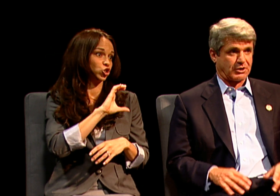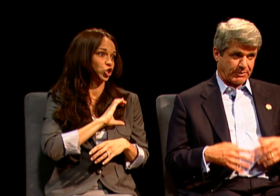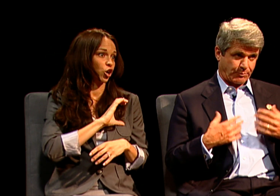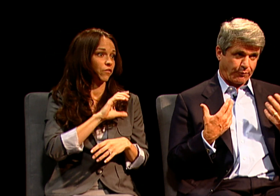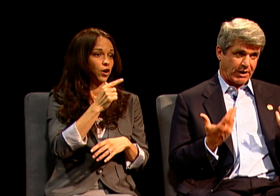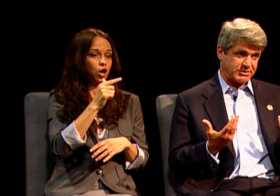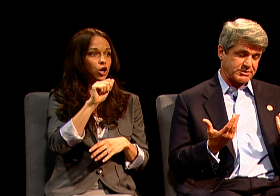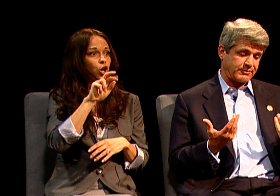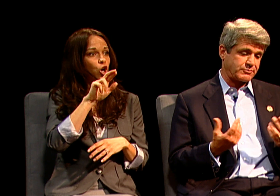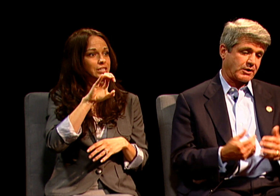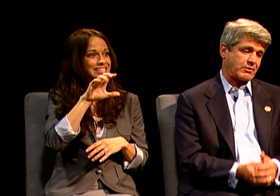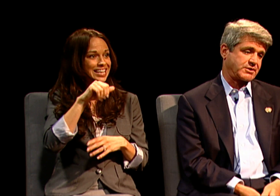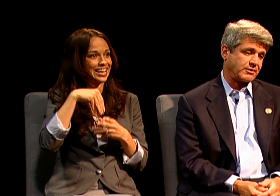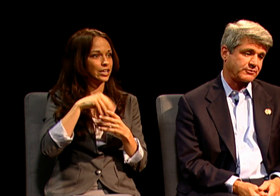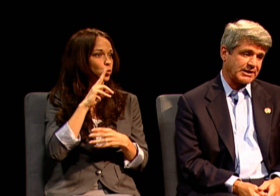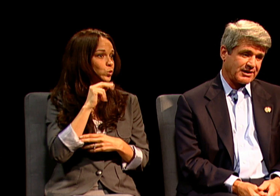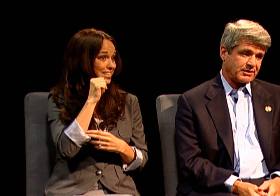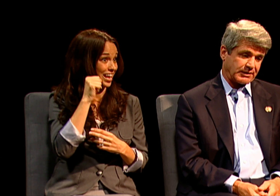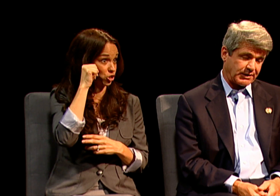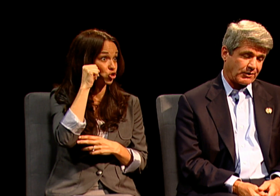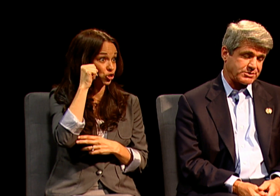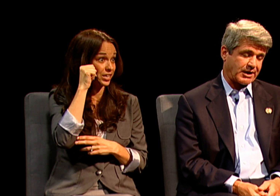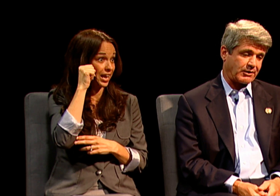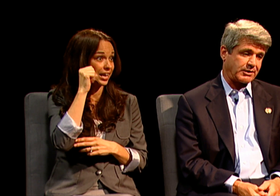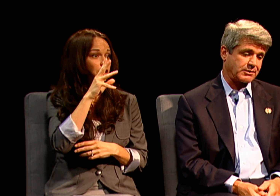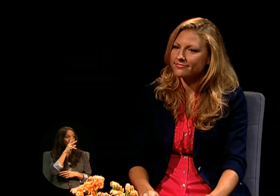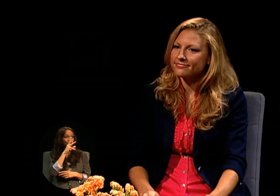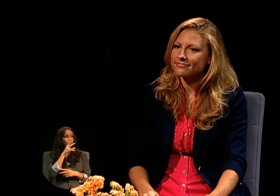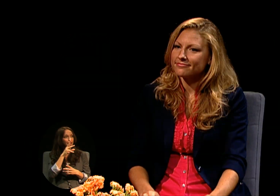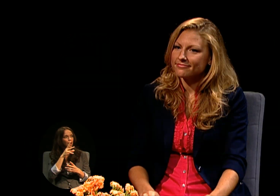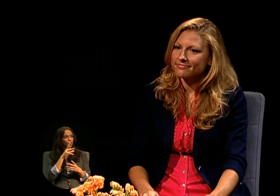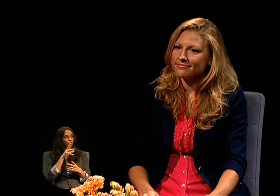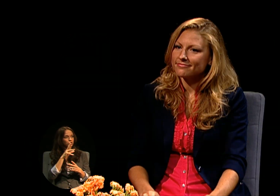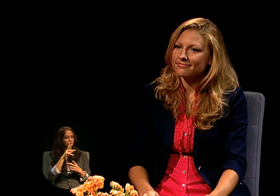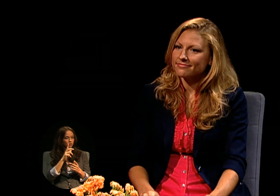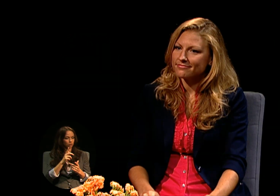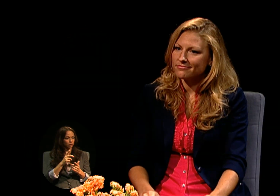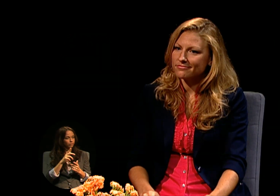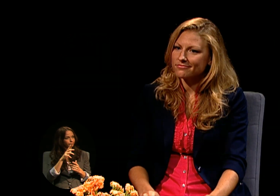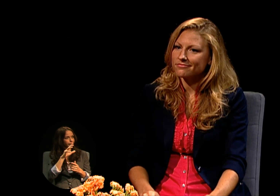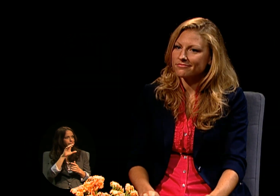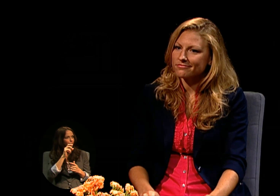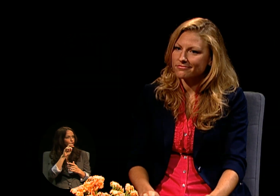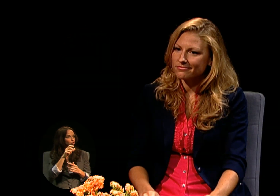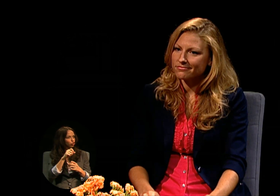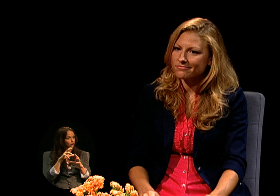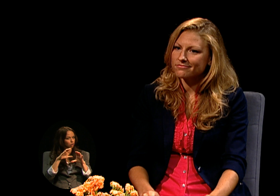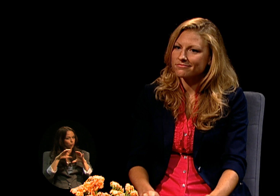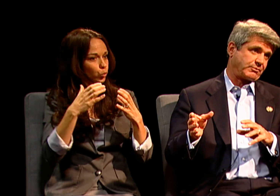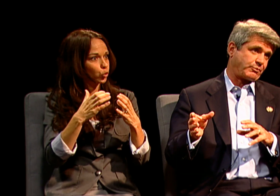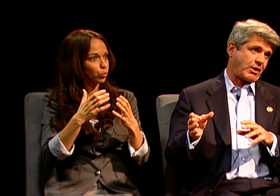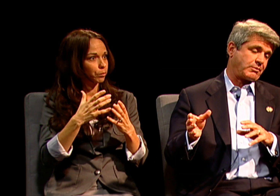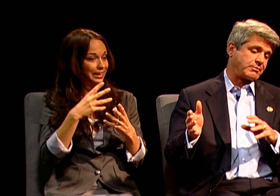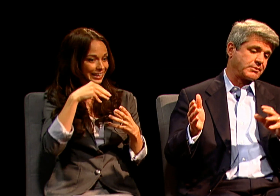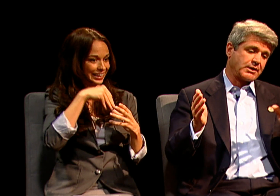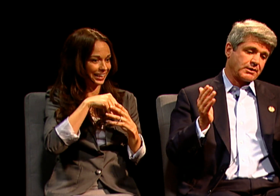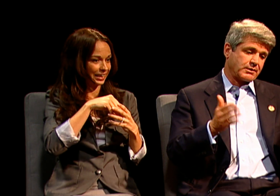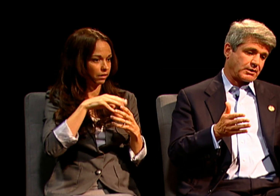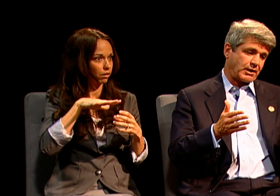I'M TALKING ABOUT THE PRESENCE OF THE DRUG CARTELS IN HARRIS COUNTY. THEY'RE HERE IN AUSTIN. I THINK A LOT OF PEOPLE THINK IT'S ONLY A MEXICAN PROBLEM.